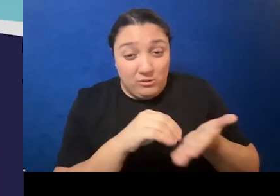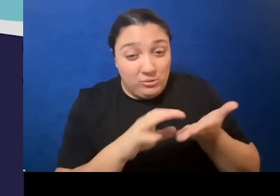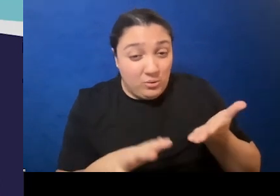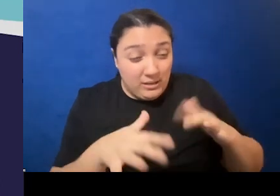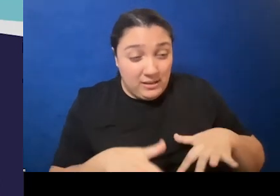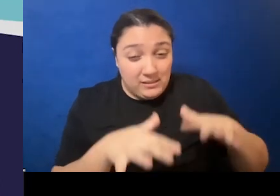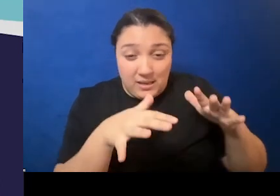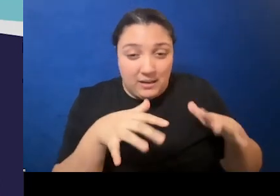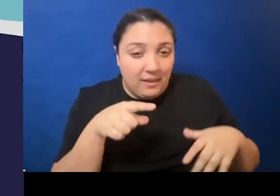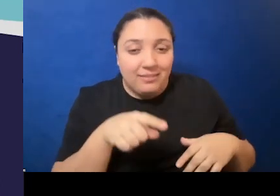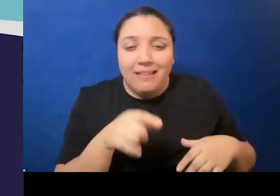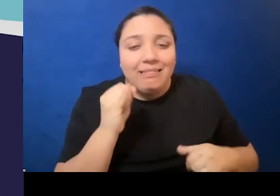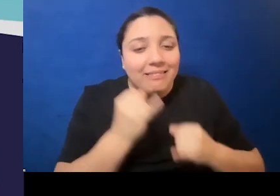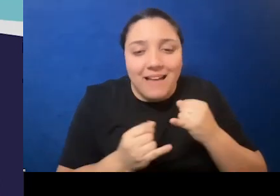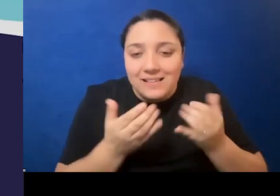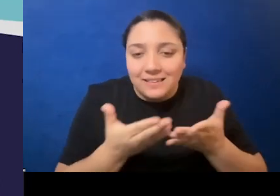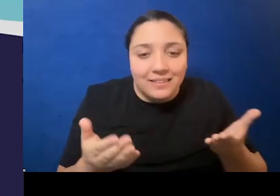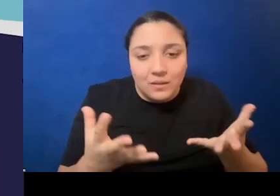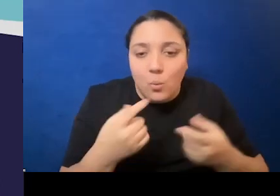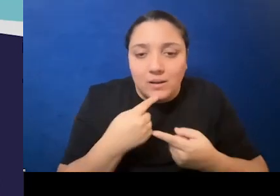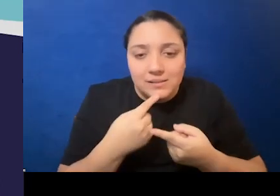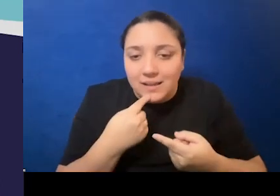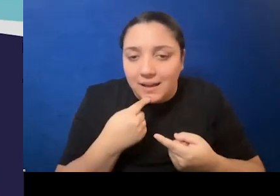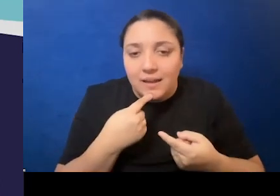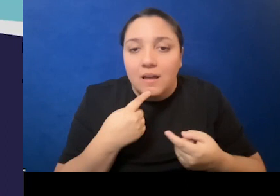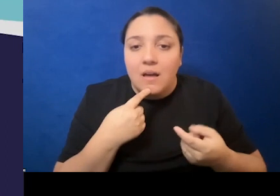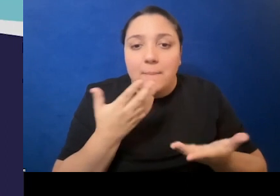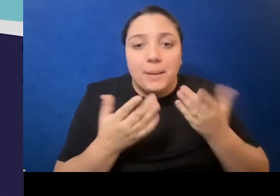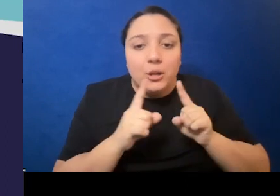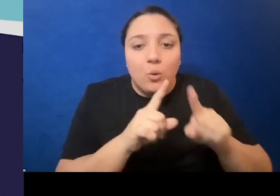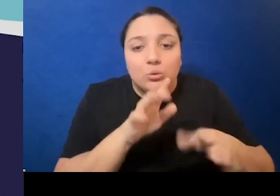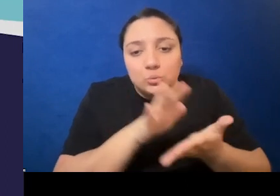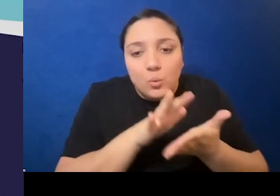THE LAST THING THAT THE STUDENT WANTS TO DO IS TELL EVERYONE.